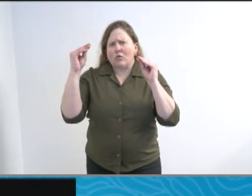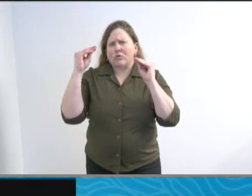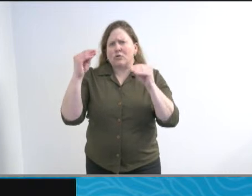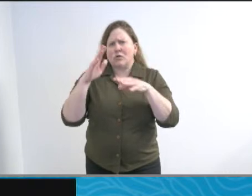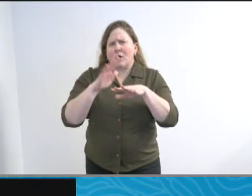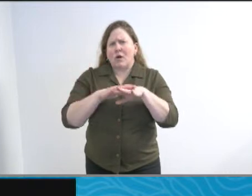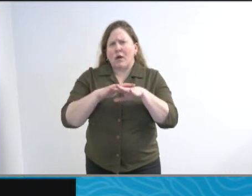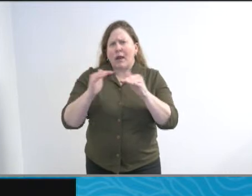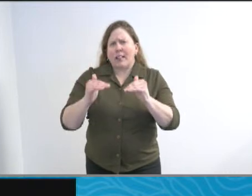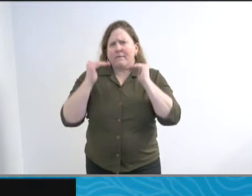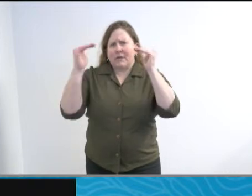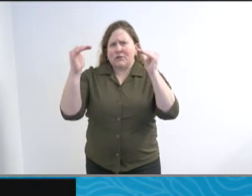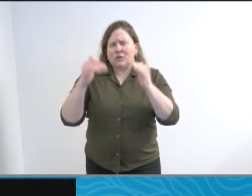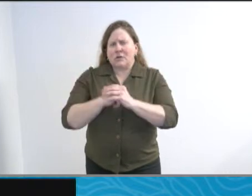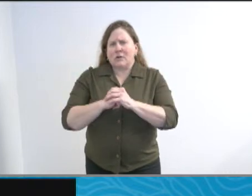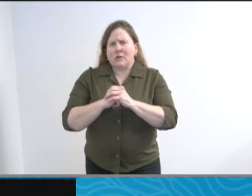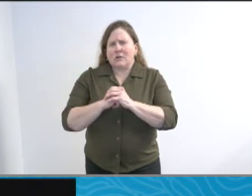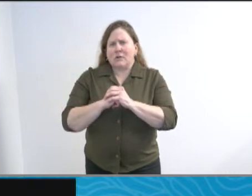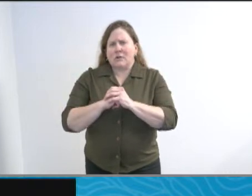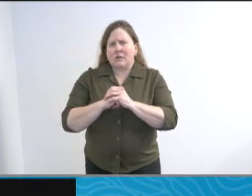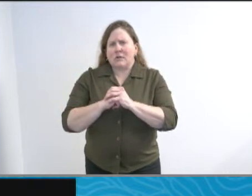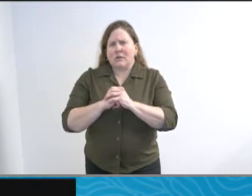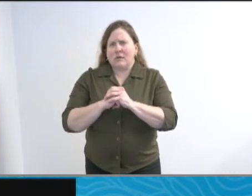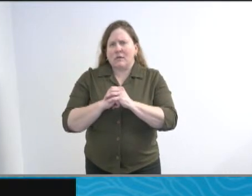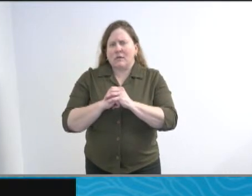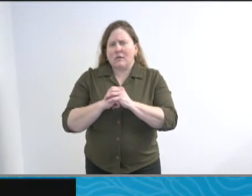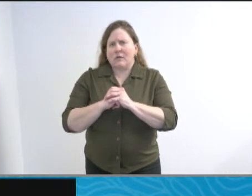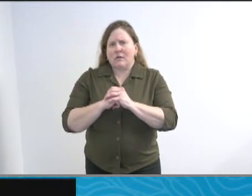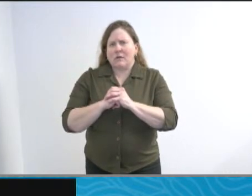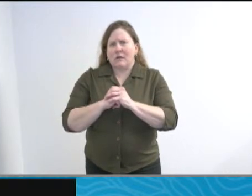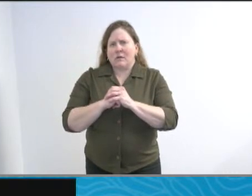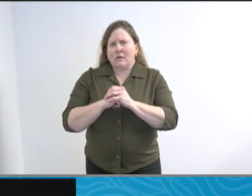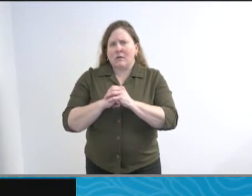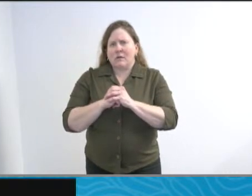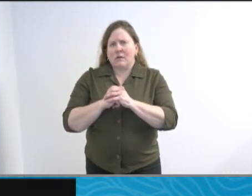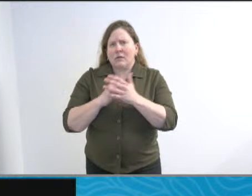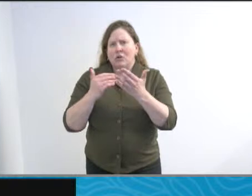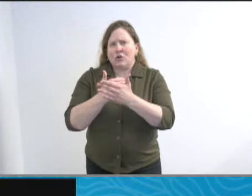It does really make sure that our newcomers are served,